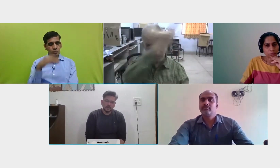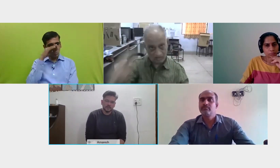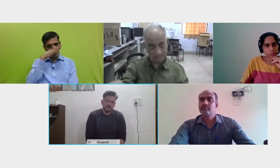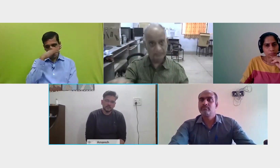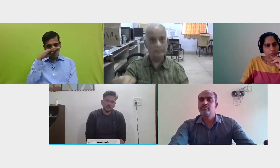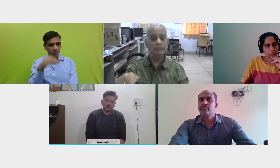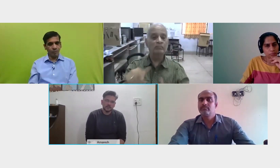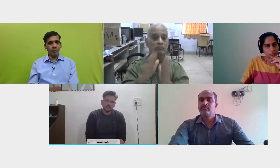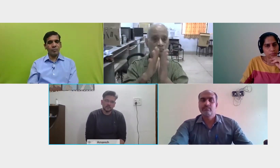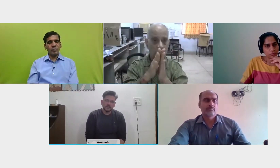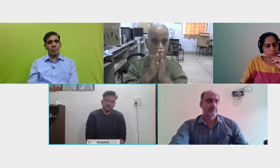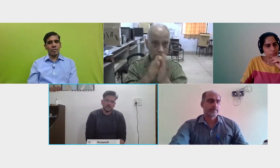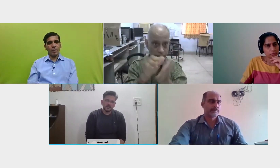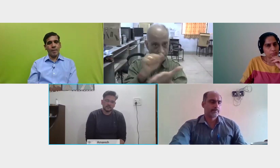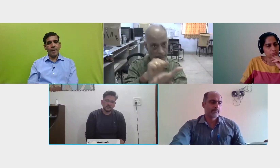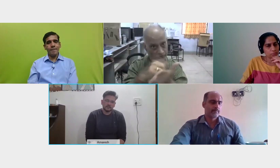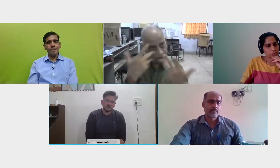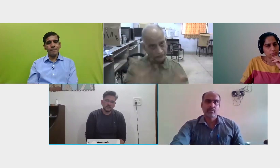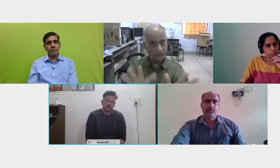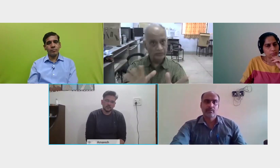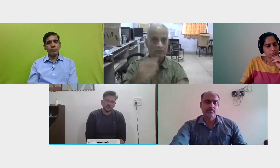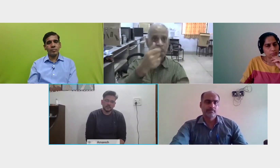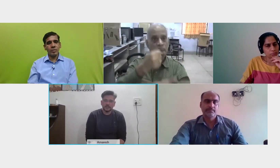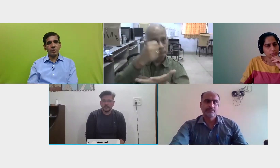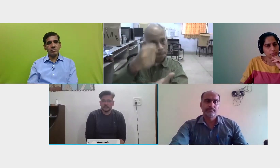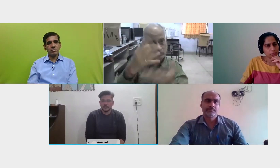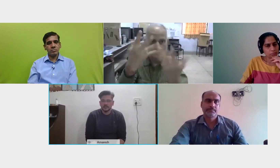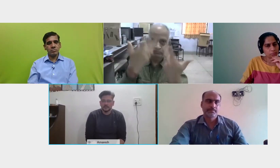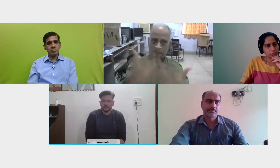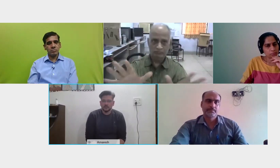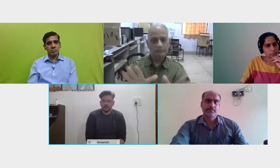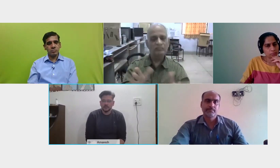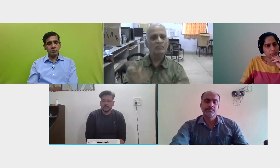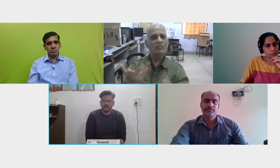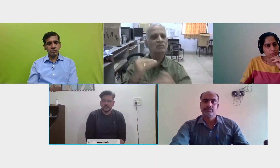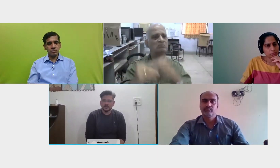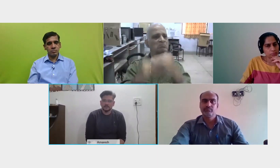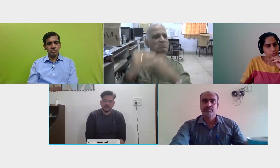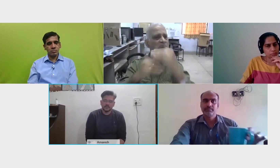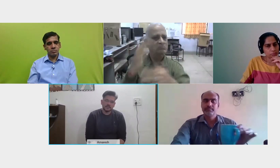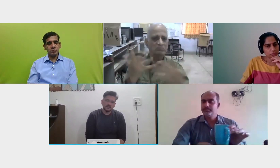for project. So I told them that no like wait a minute, so we already have the funds given